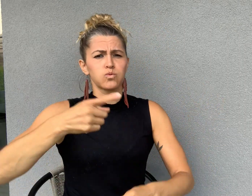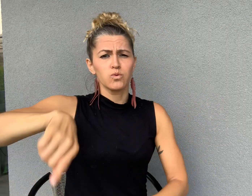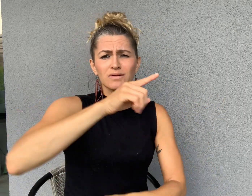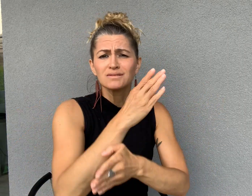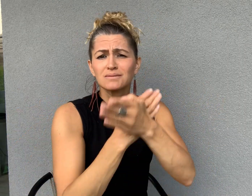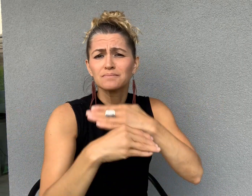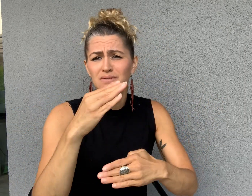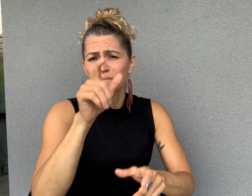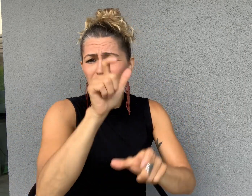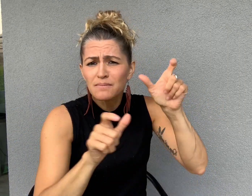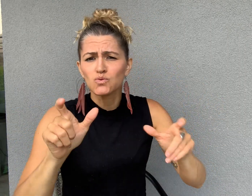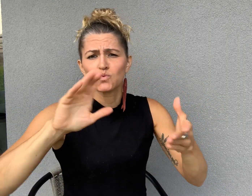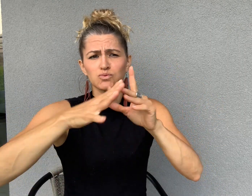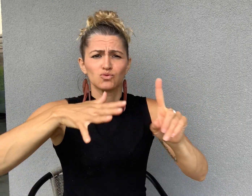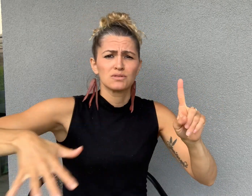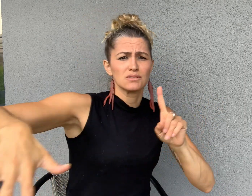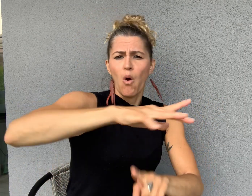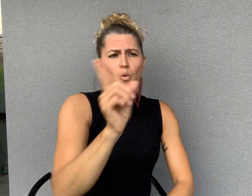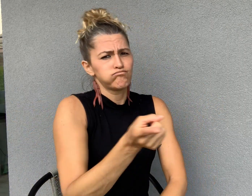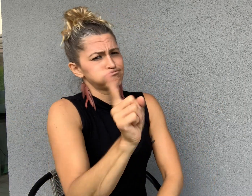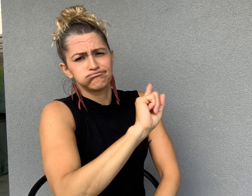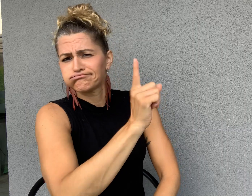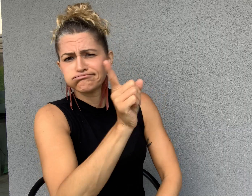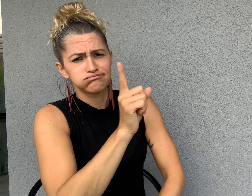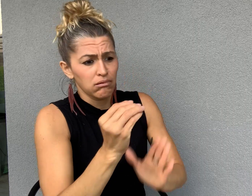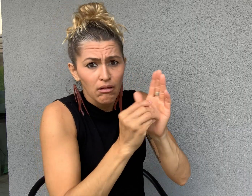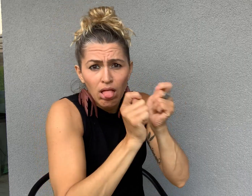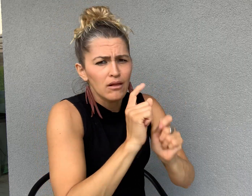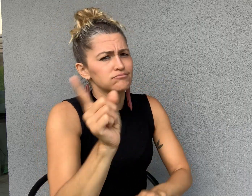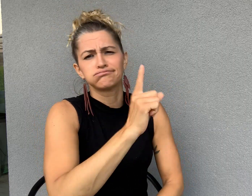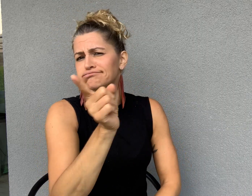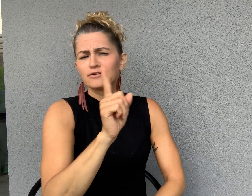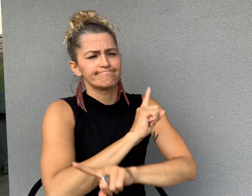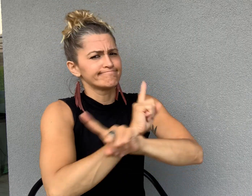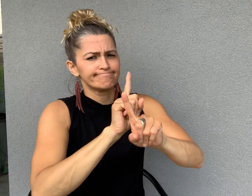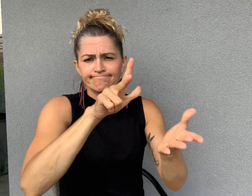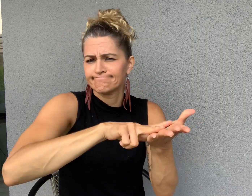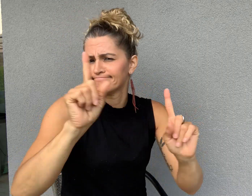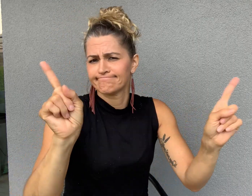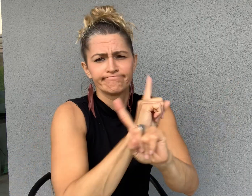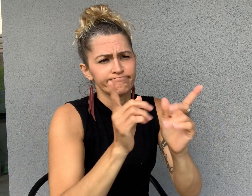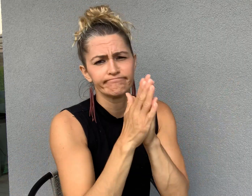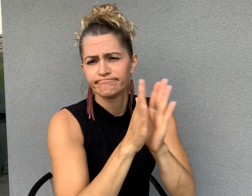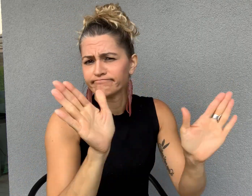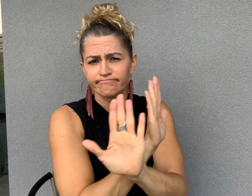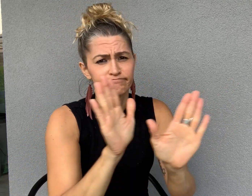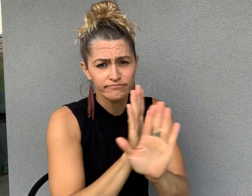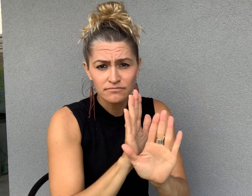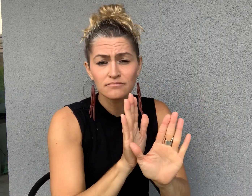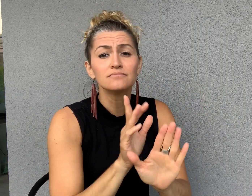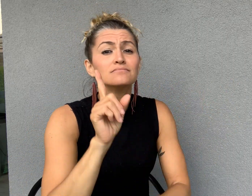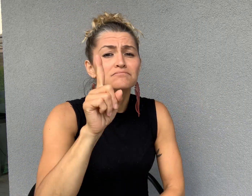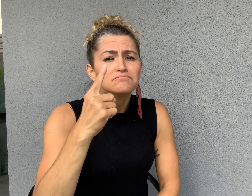and disapproval by the disabled community.